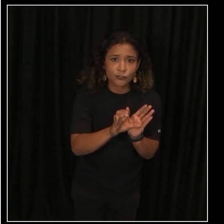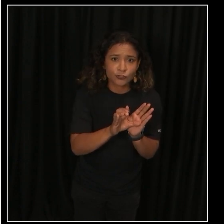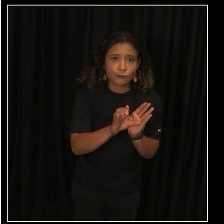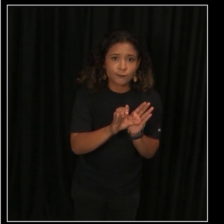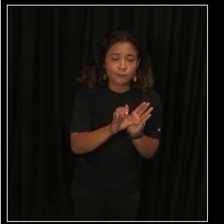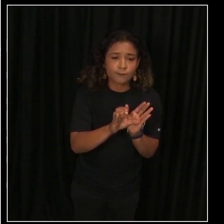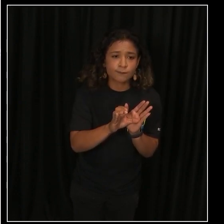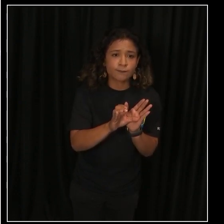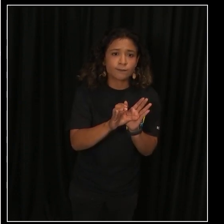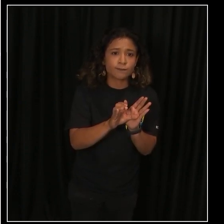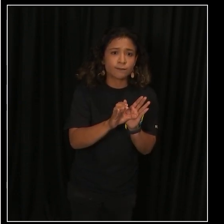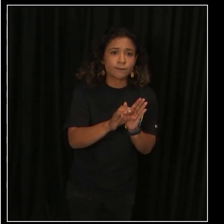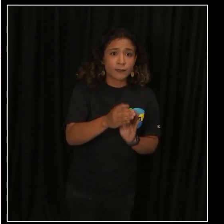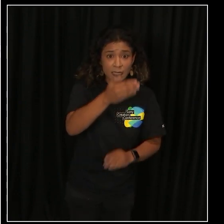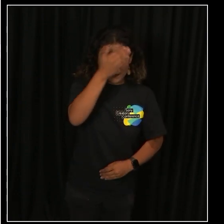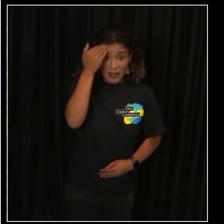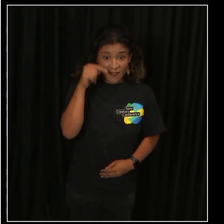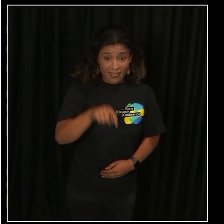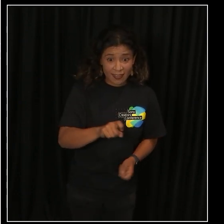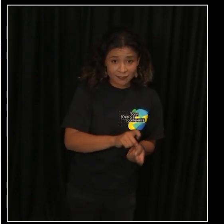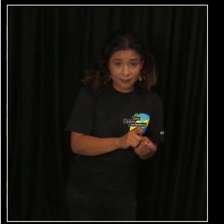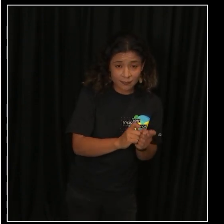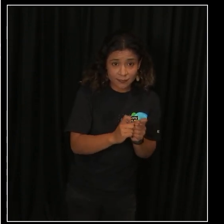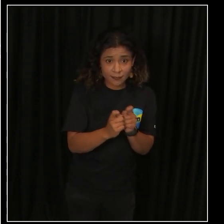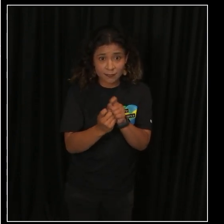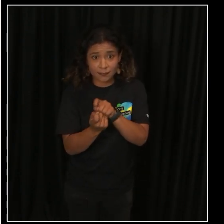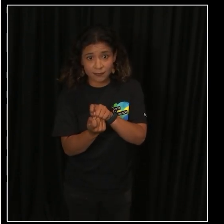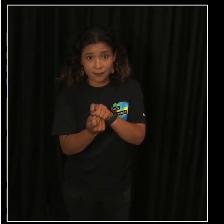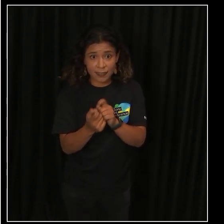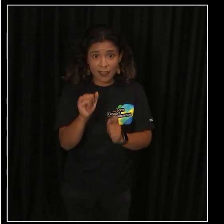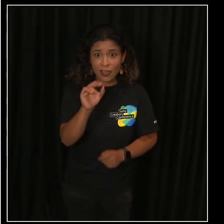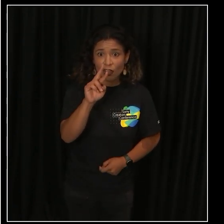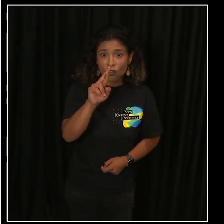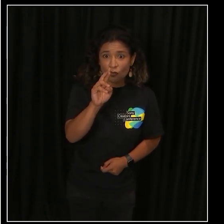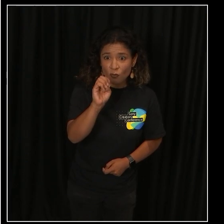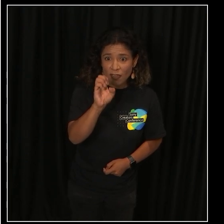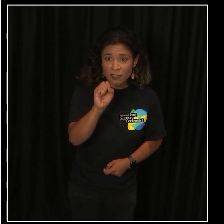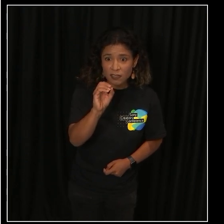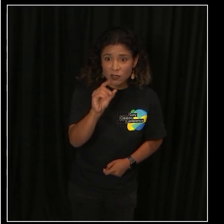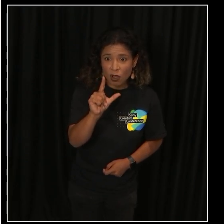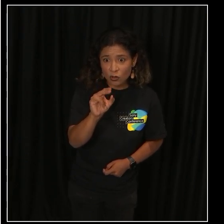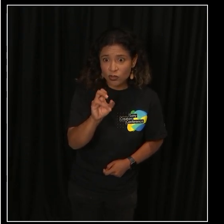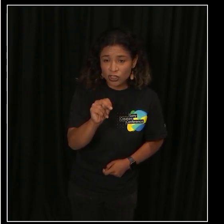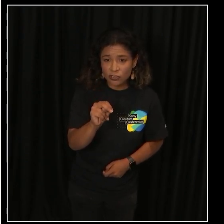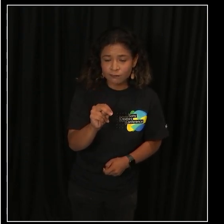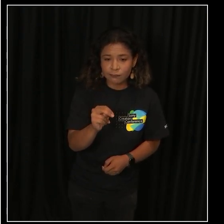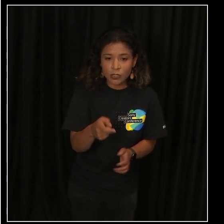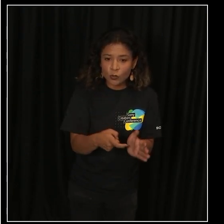Due to this nonlinearity the rendering resolution, the required 1.7 time, the panel resolution.